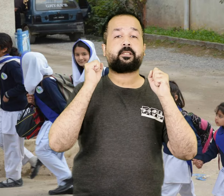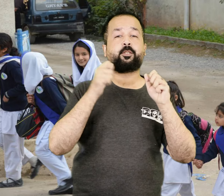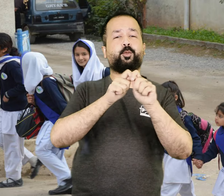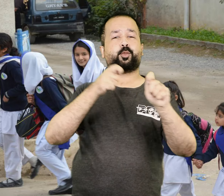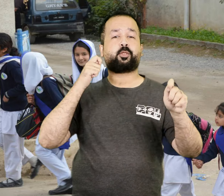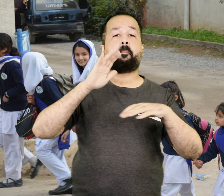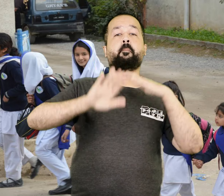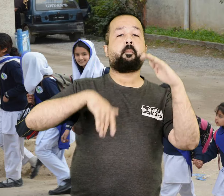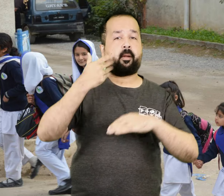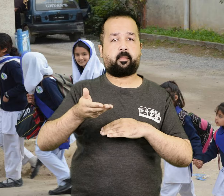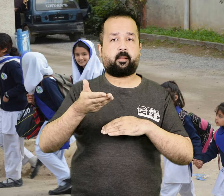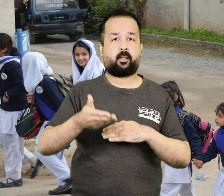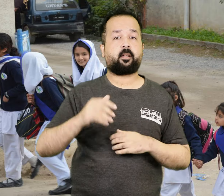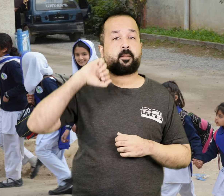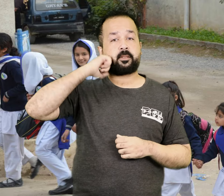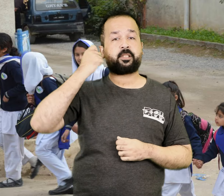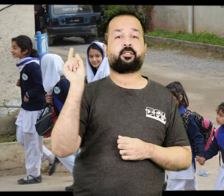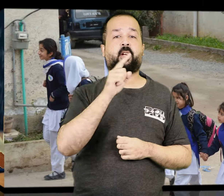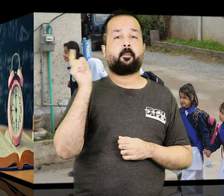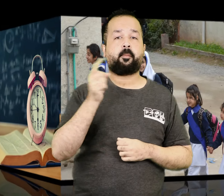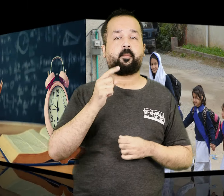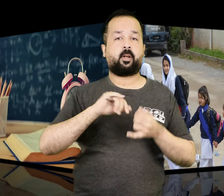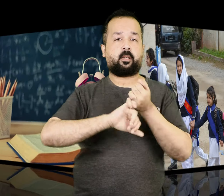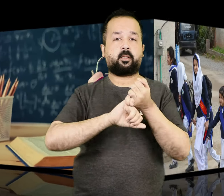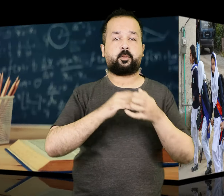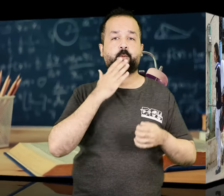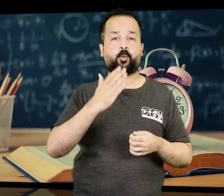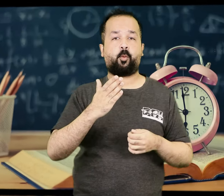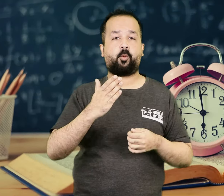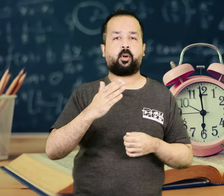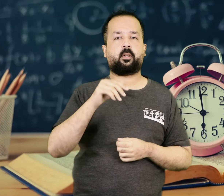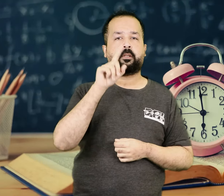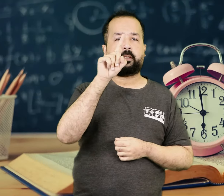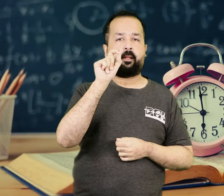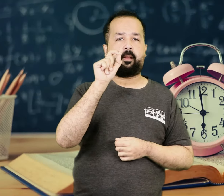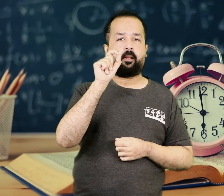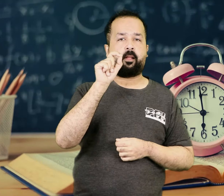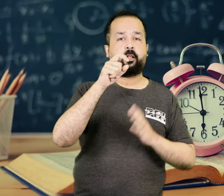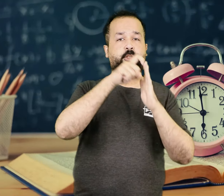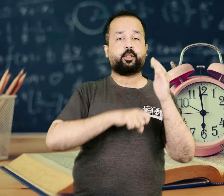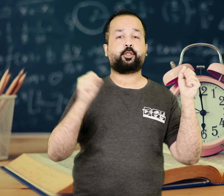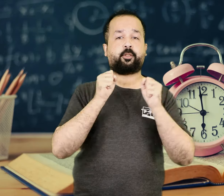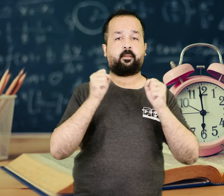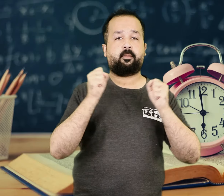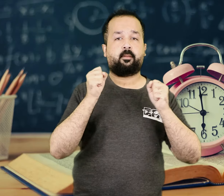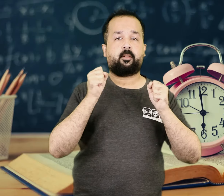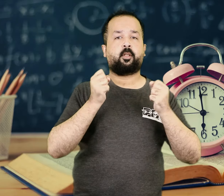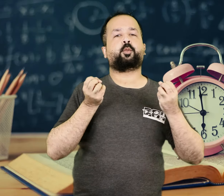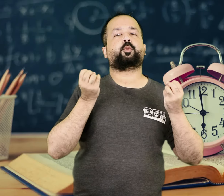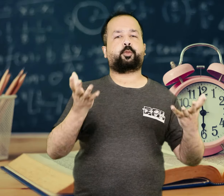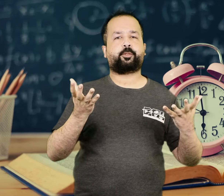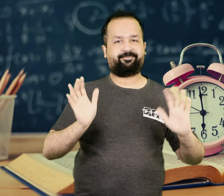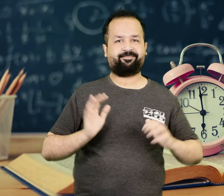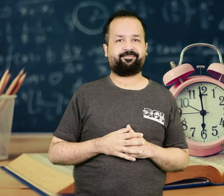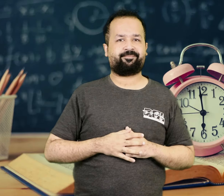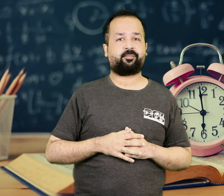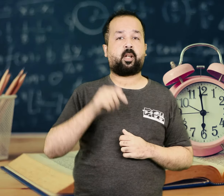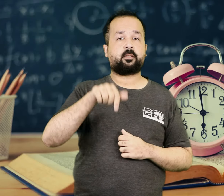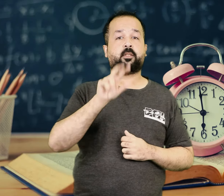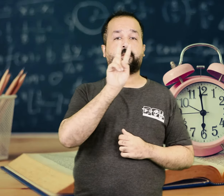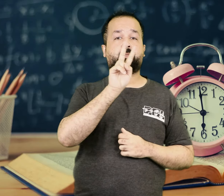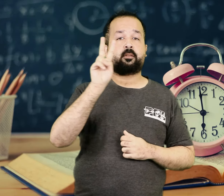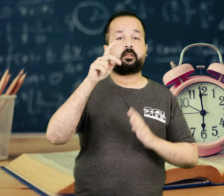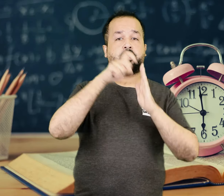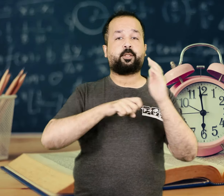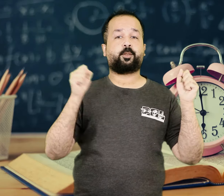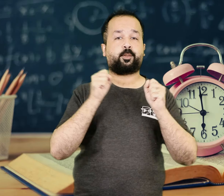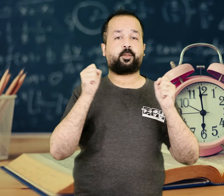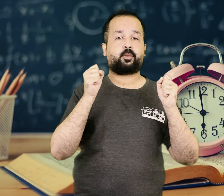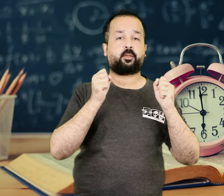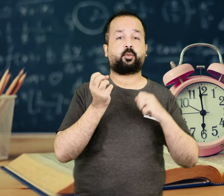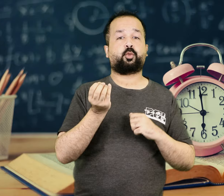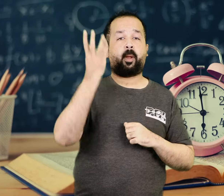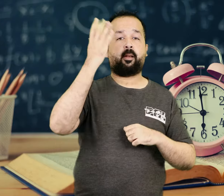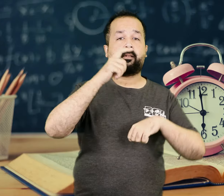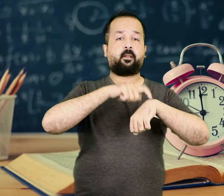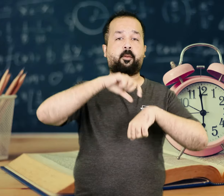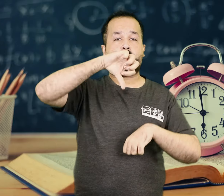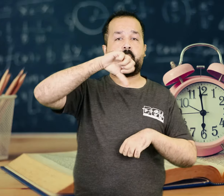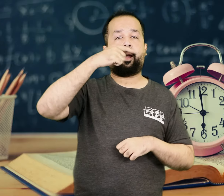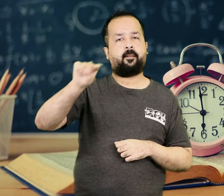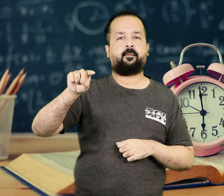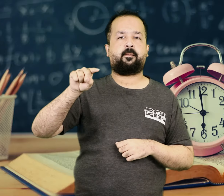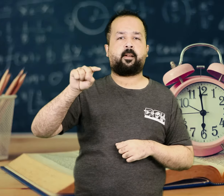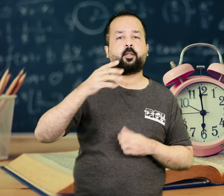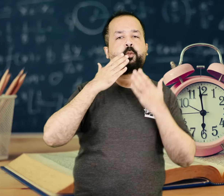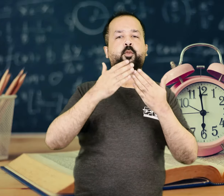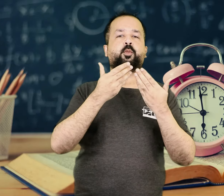After the winter vacation, Punjab's schools will reopen on January 10, and from January 10 to January 22, the commencement time of classes will be 9:30 am.